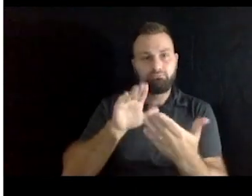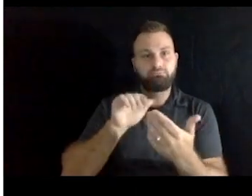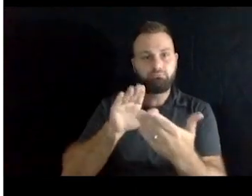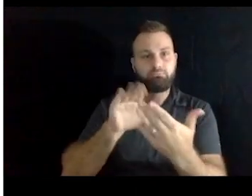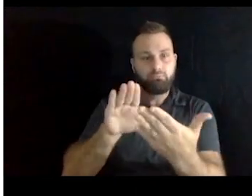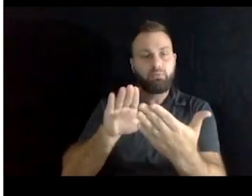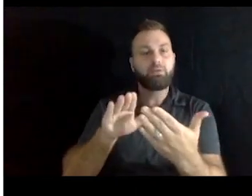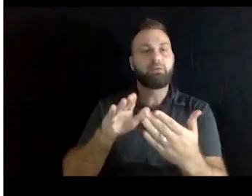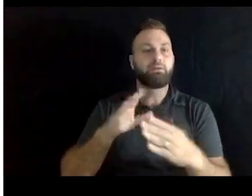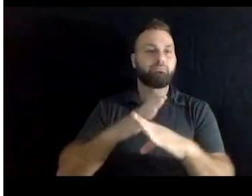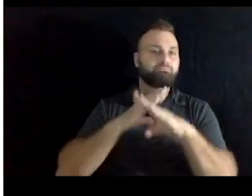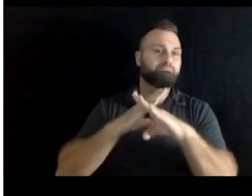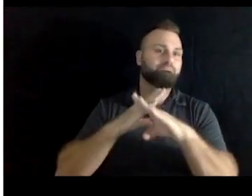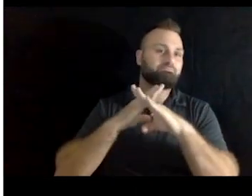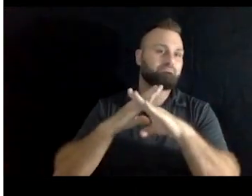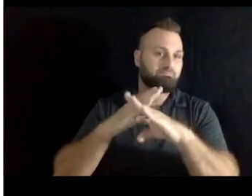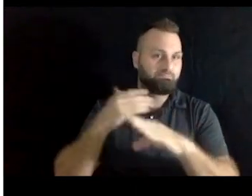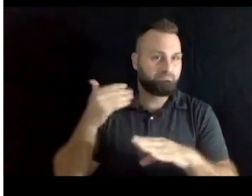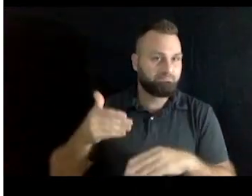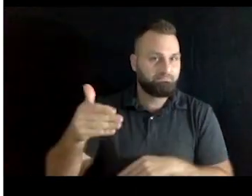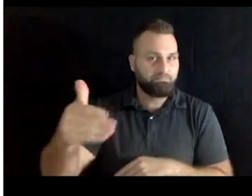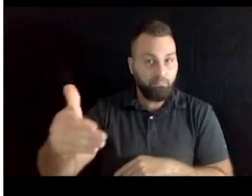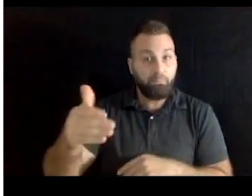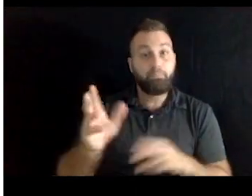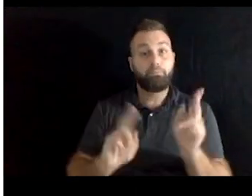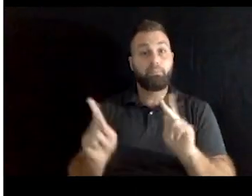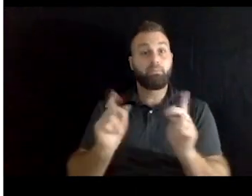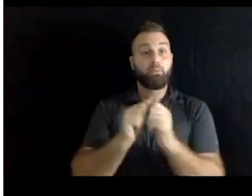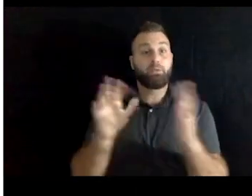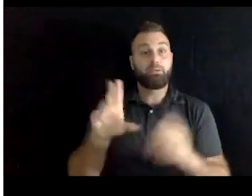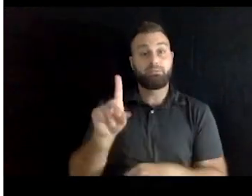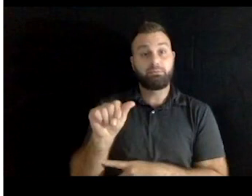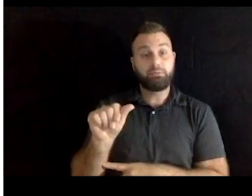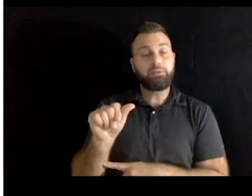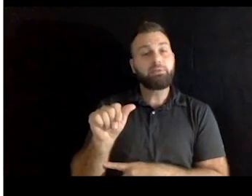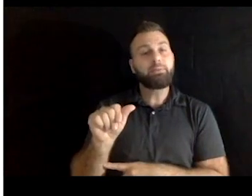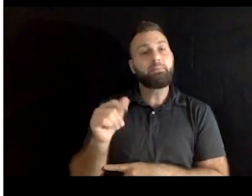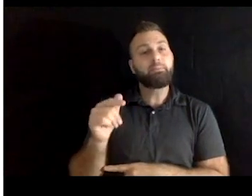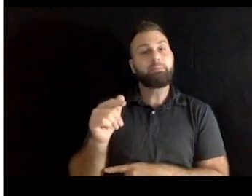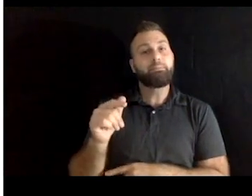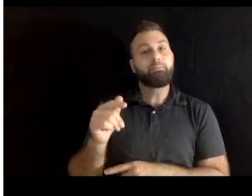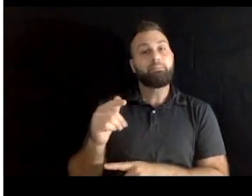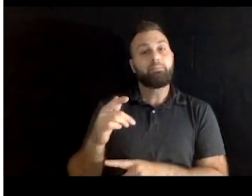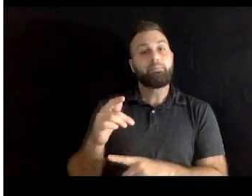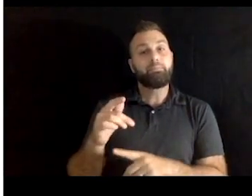people with disabilities are less likely to work and they earn less when they do work.